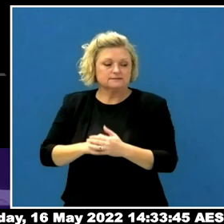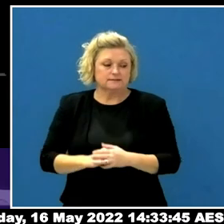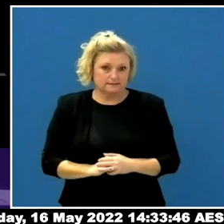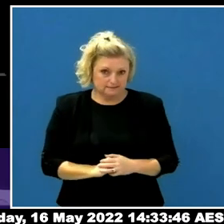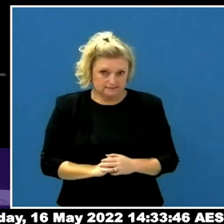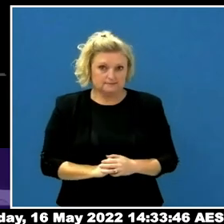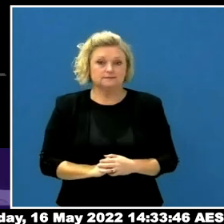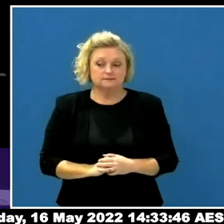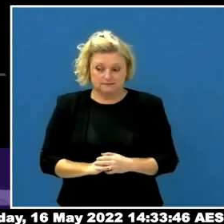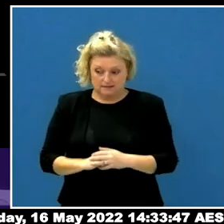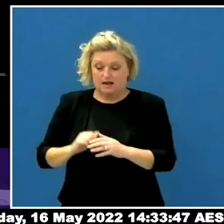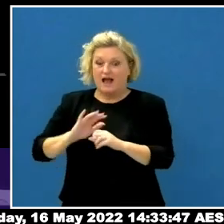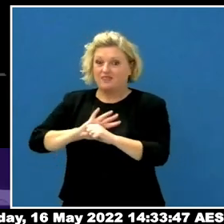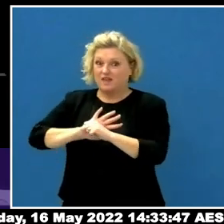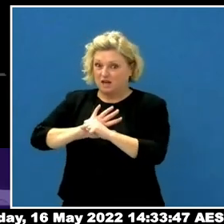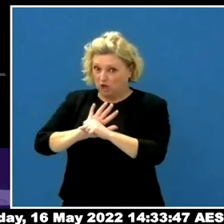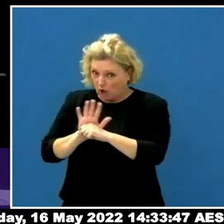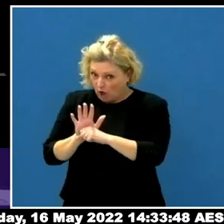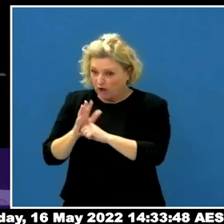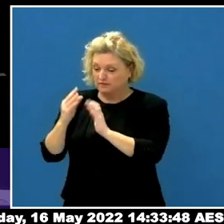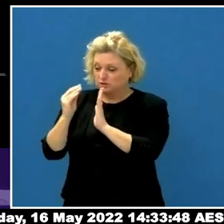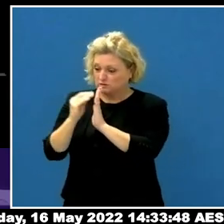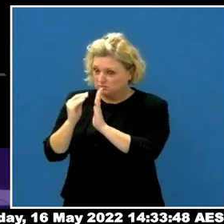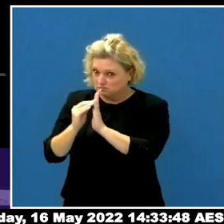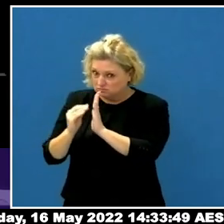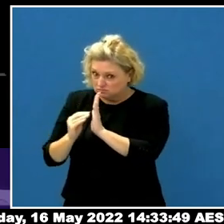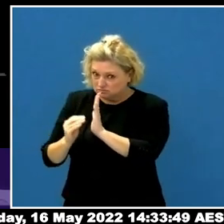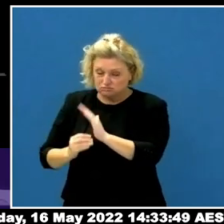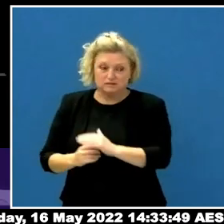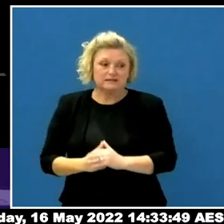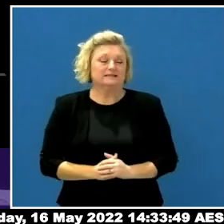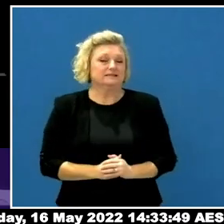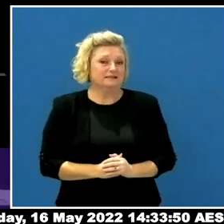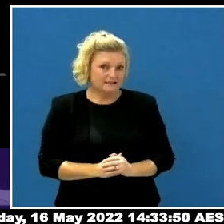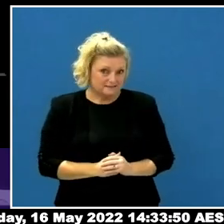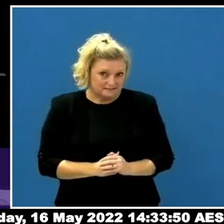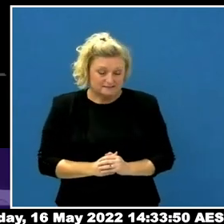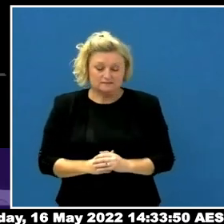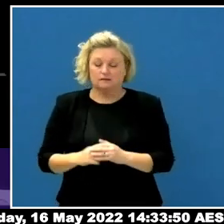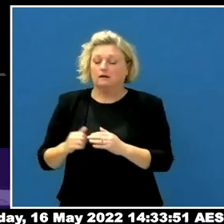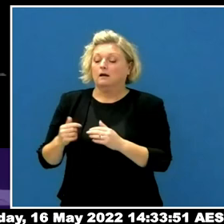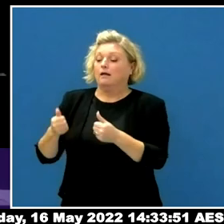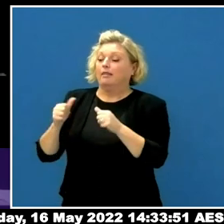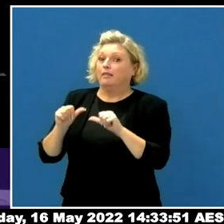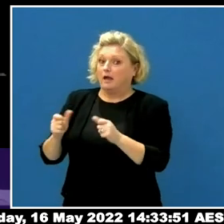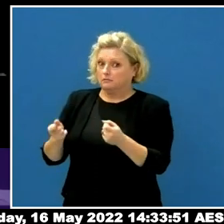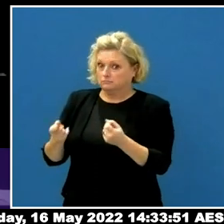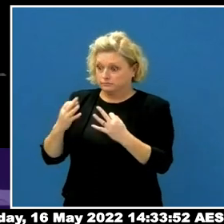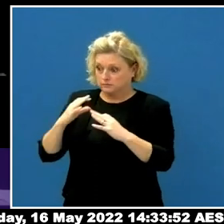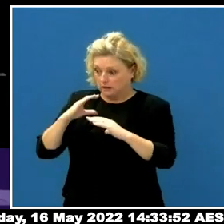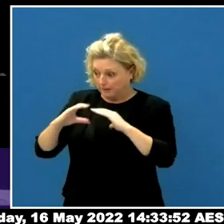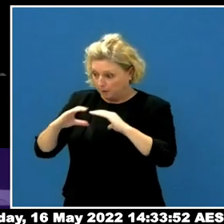That's correct. MR FOGARTY: A lack of communication after Daniel Nuumaalii's abuse in 2020 and his criminal conviction.